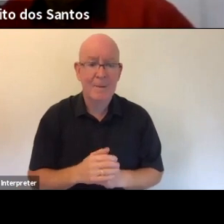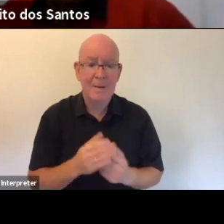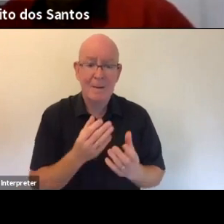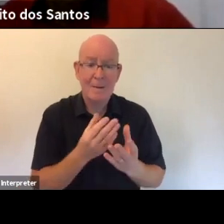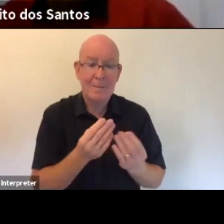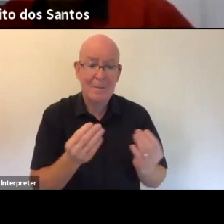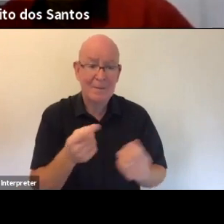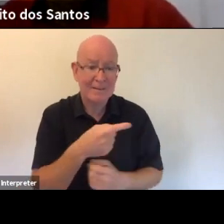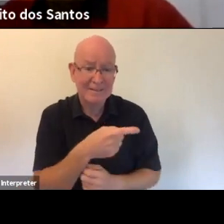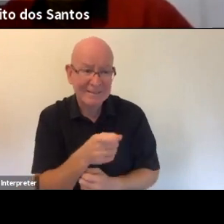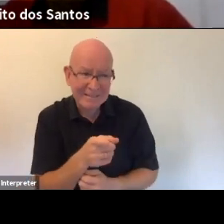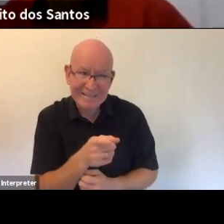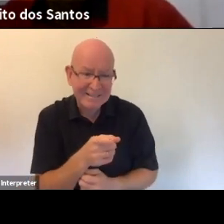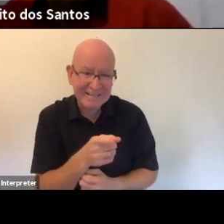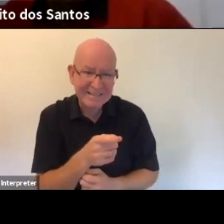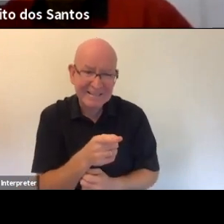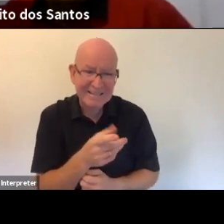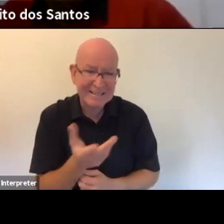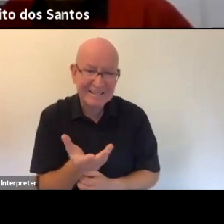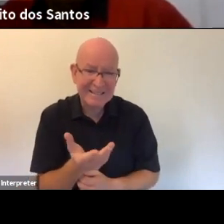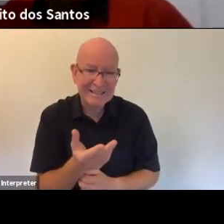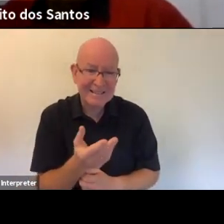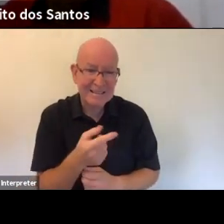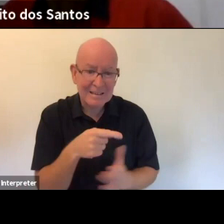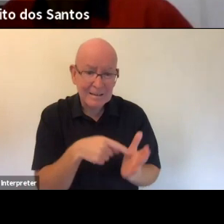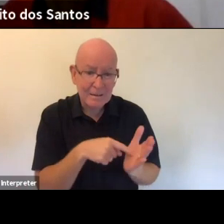So it’s not really clear that and not really…